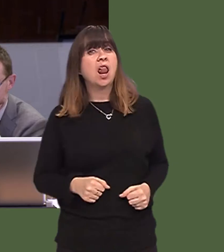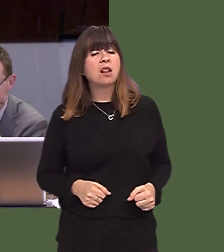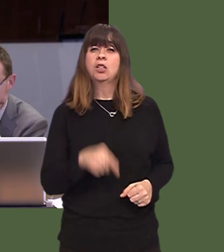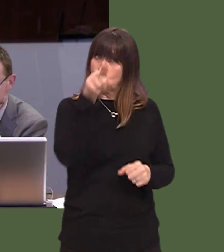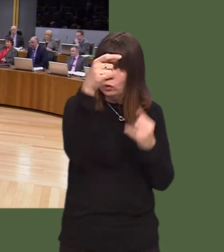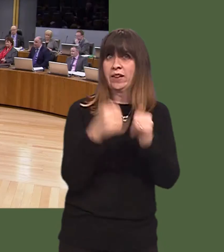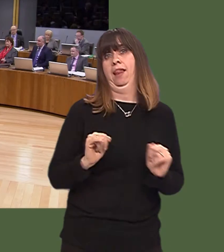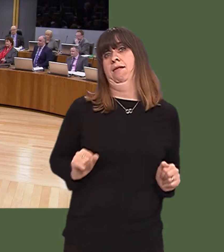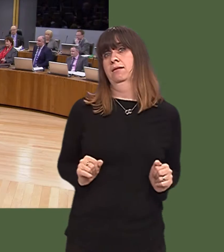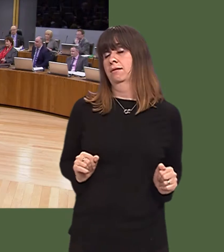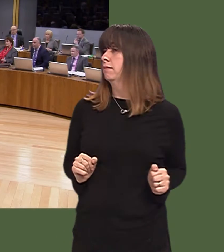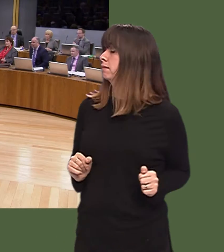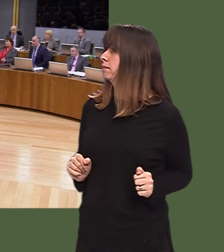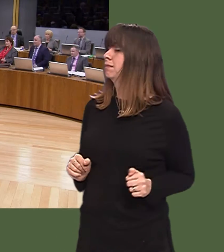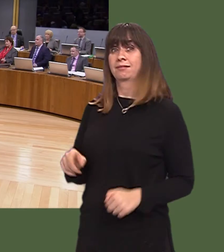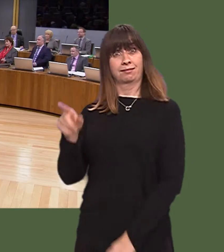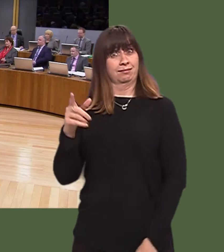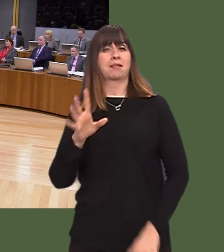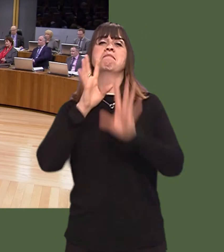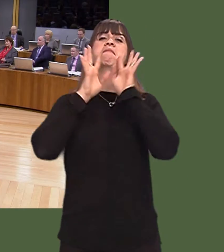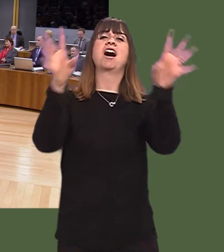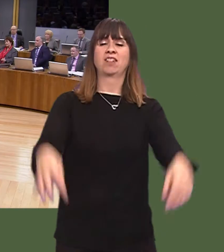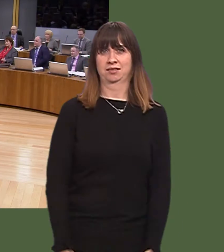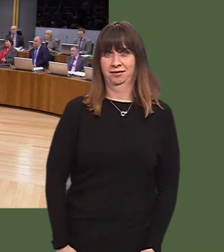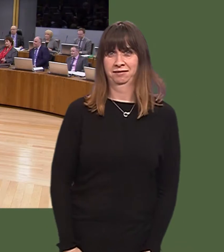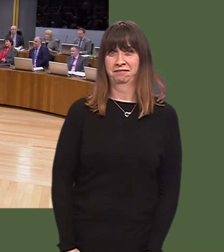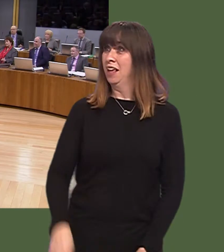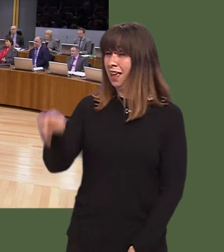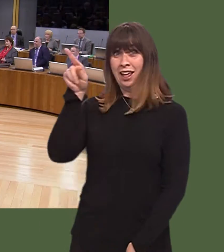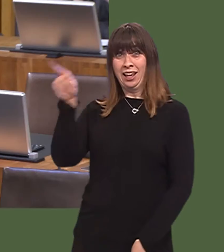Carwyn Jones: You know, to be lectured by somebody who stood for election on the basis